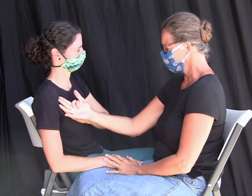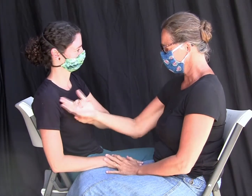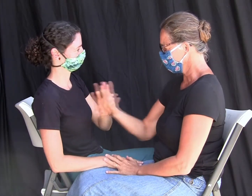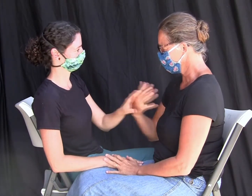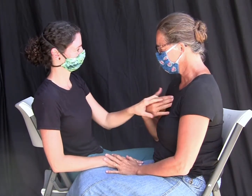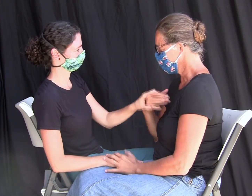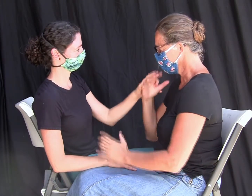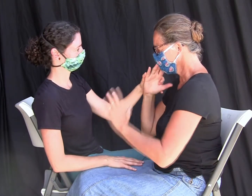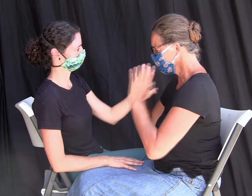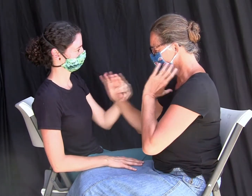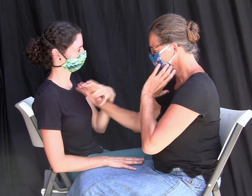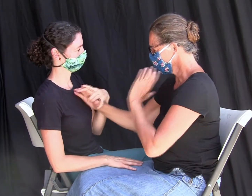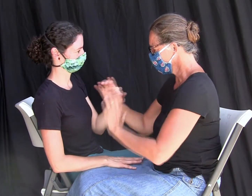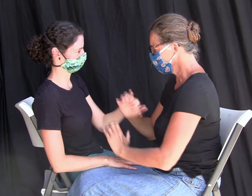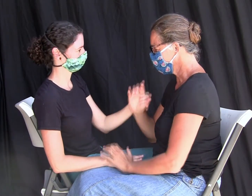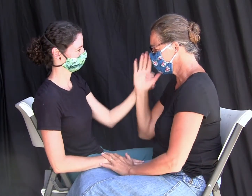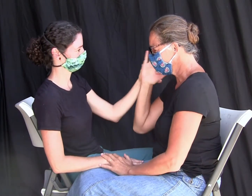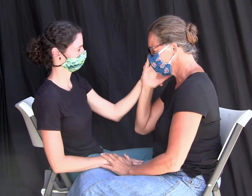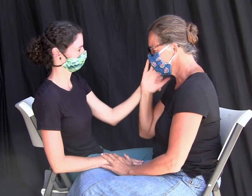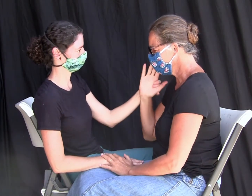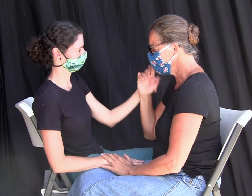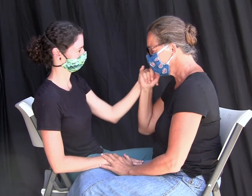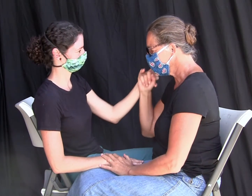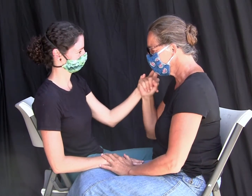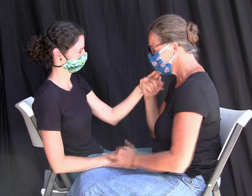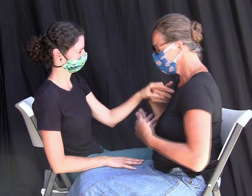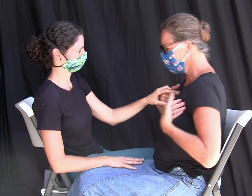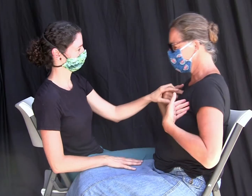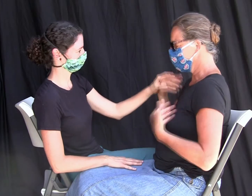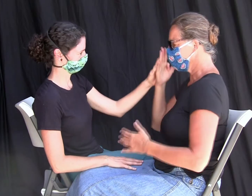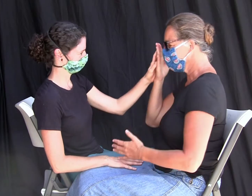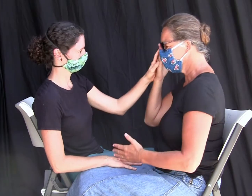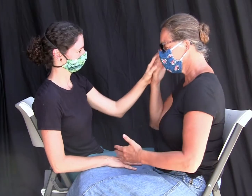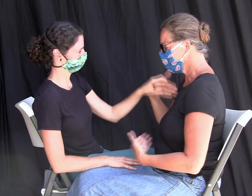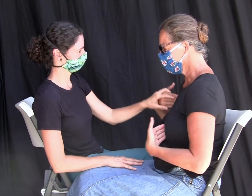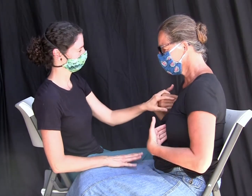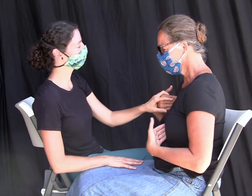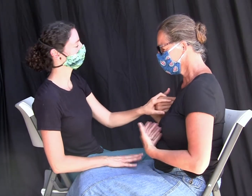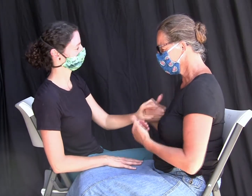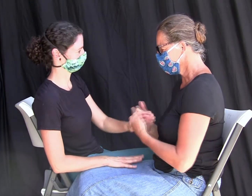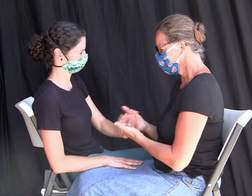which emerged within the DeafBlind community. First, I want to emphasize that the way